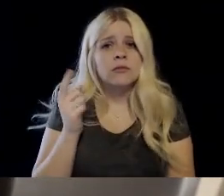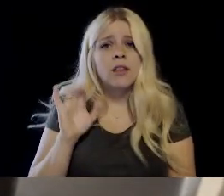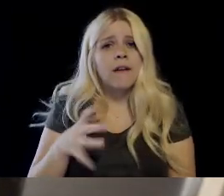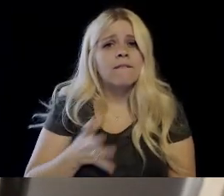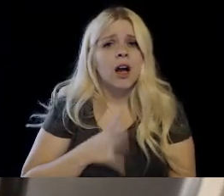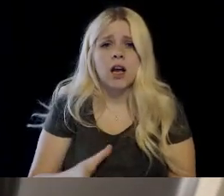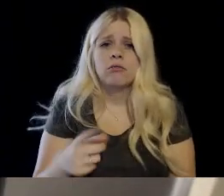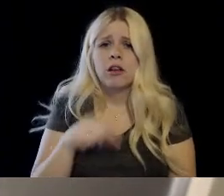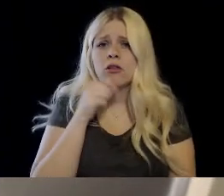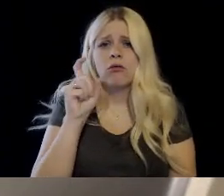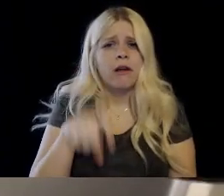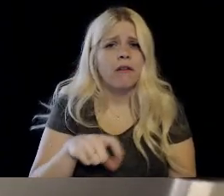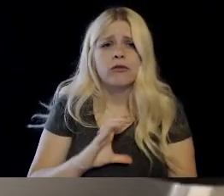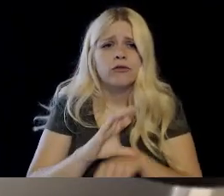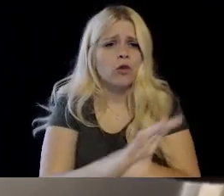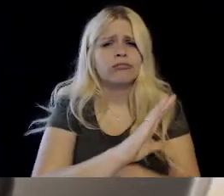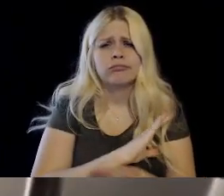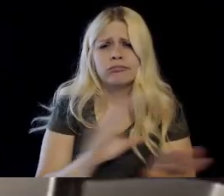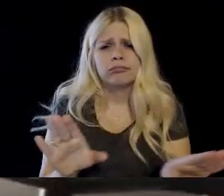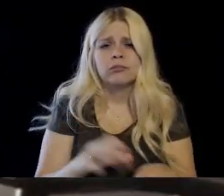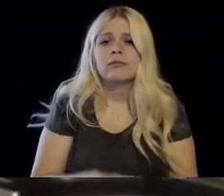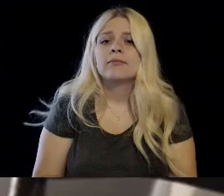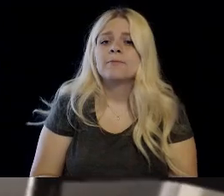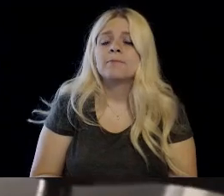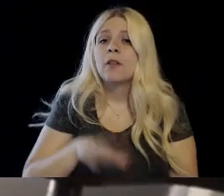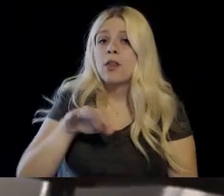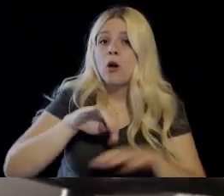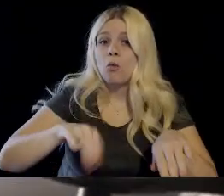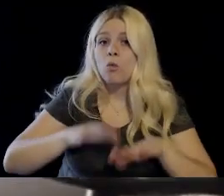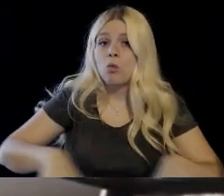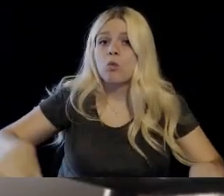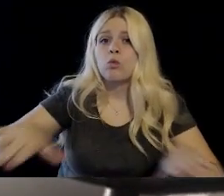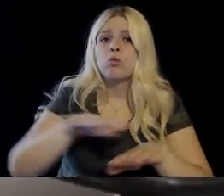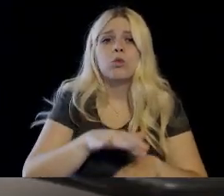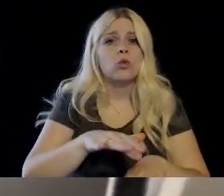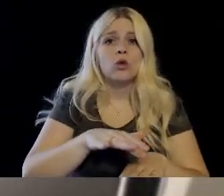Erica: No, their pool is not nearly as deep as the polar bear pool. They won't dive and